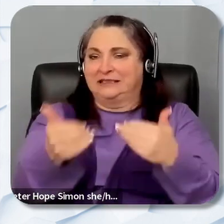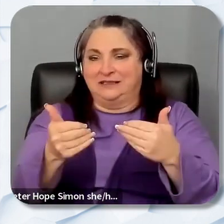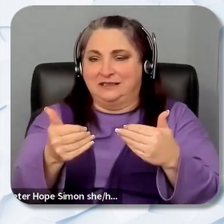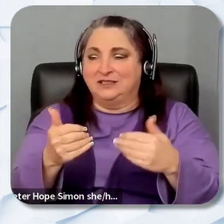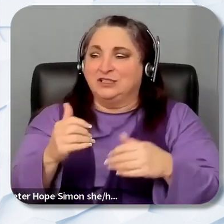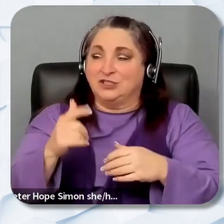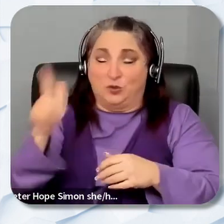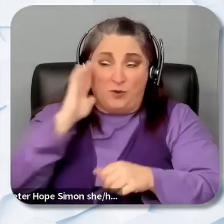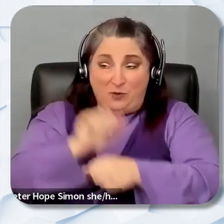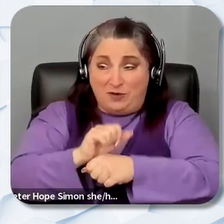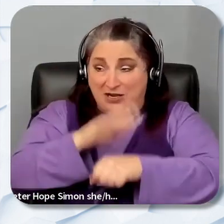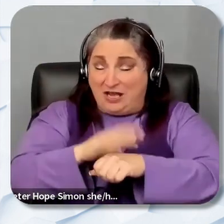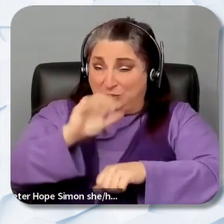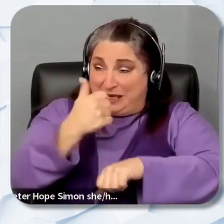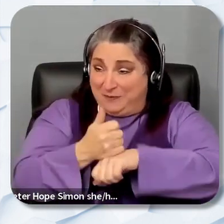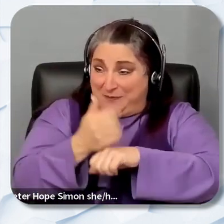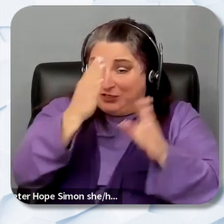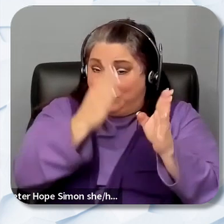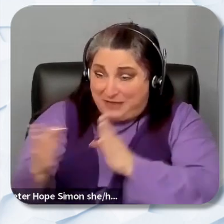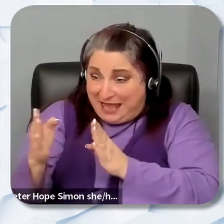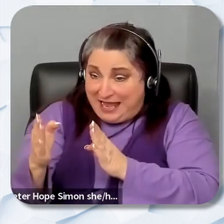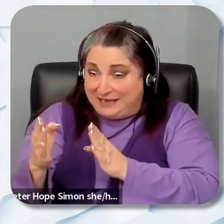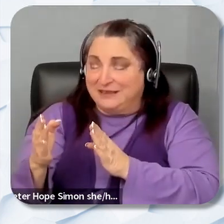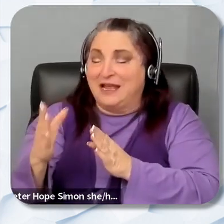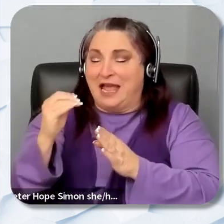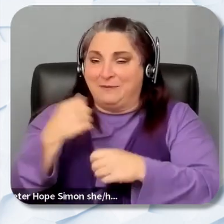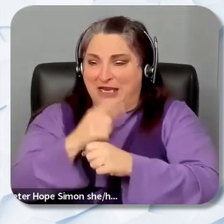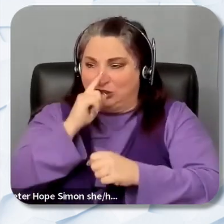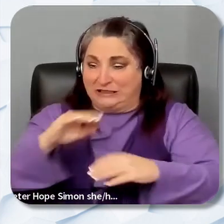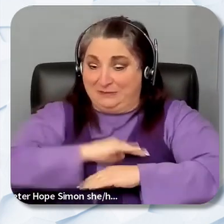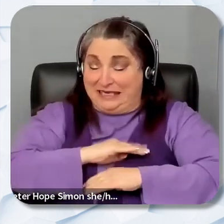and make sure that it is meeting the needs of your LEA and your students. You may be